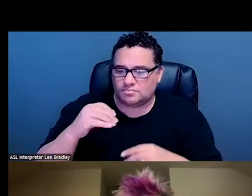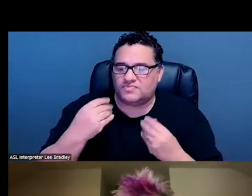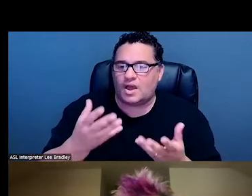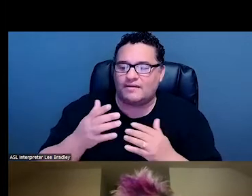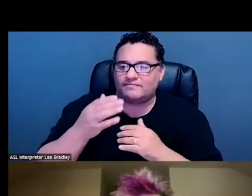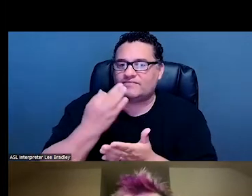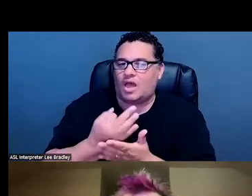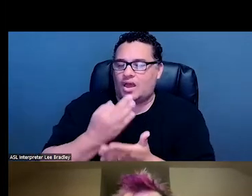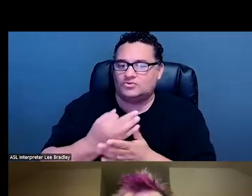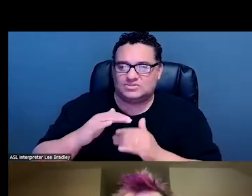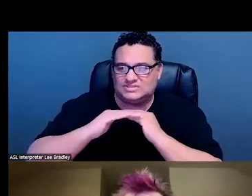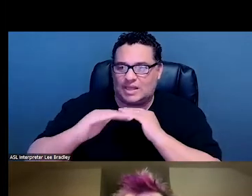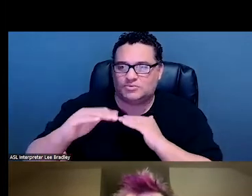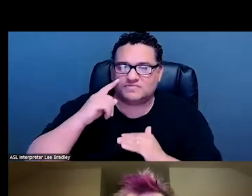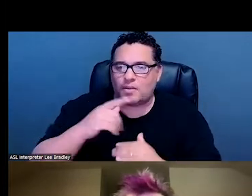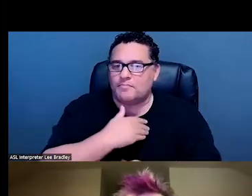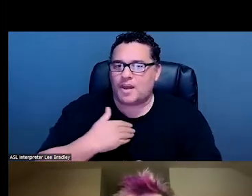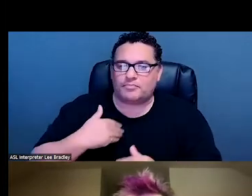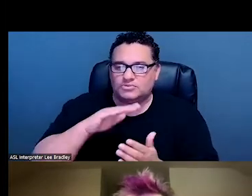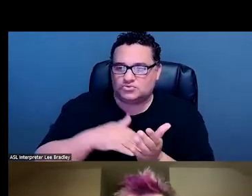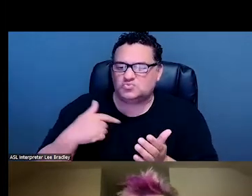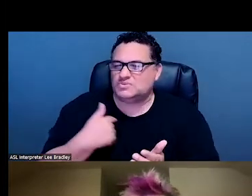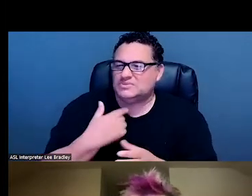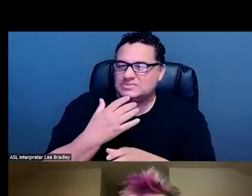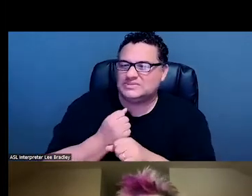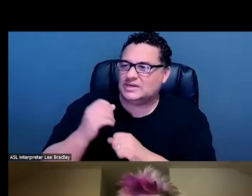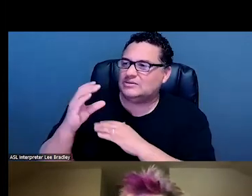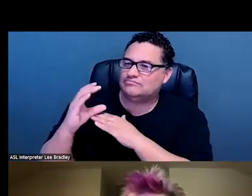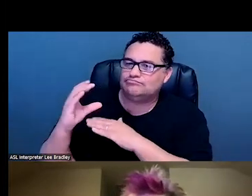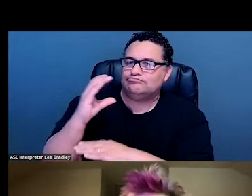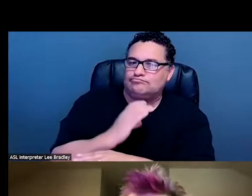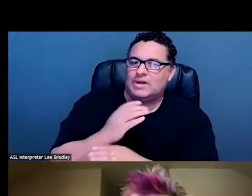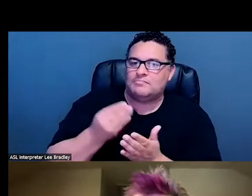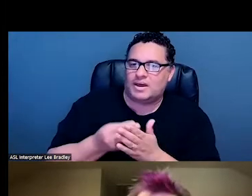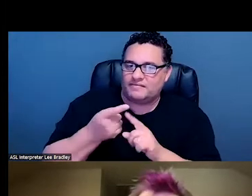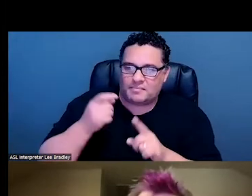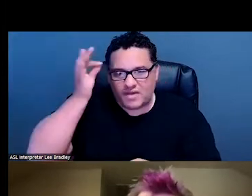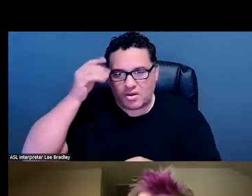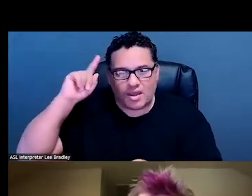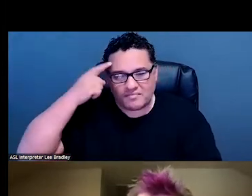CENTERS. WE GET MONIES EVERY YEAR FROM THE FEDERAL GOVERNMENT THAT FUND ABOUT, 15, 20% OF CENTER